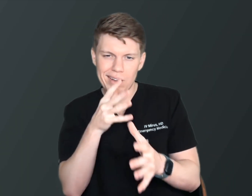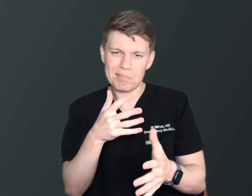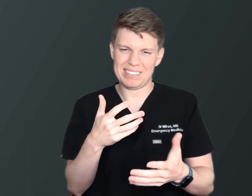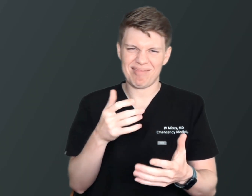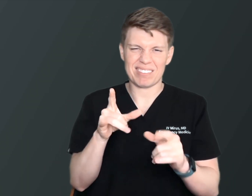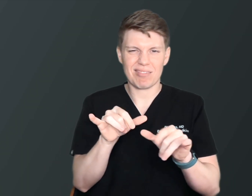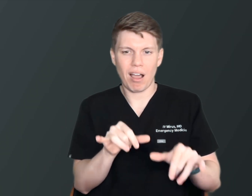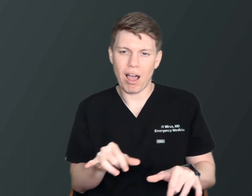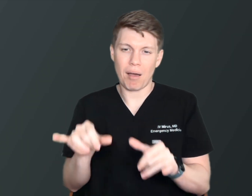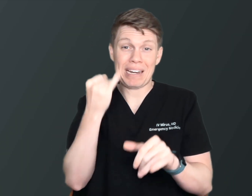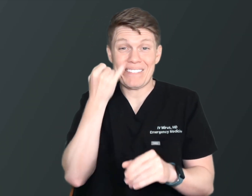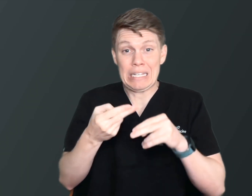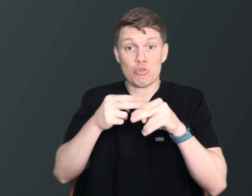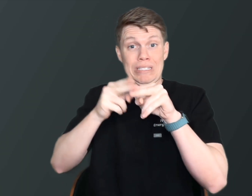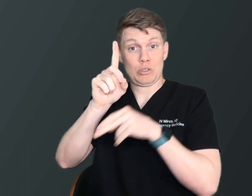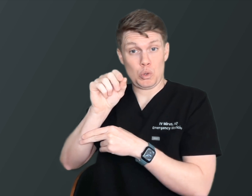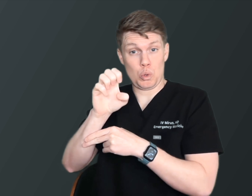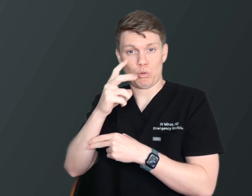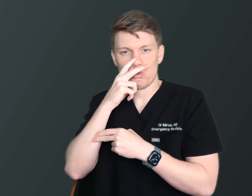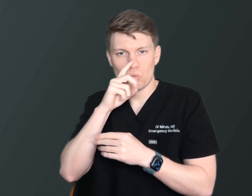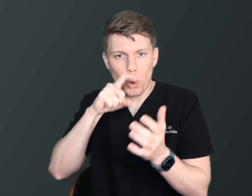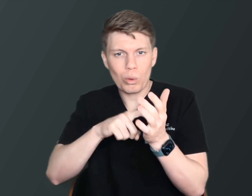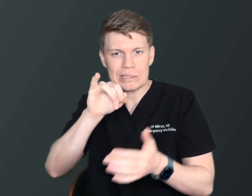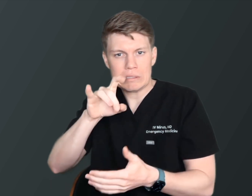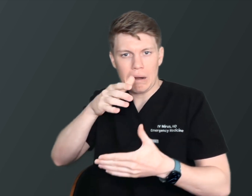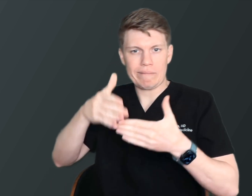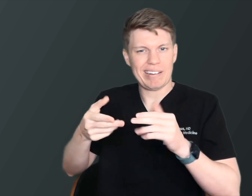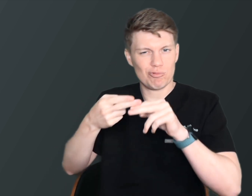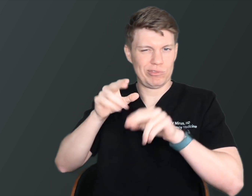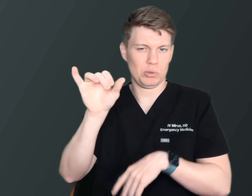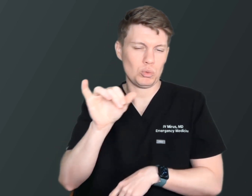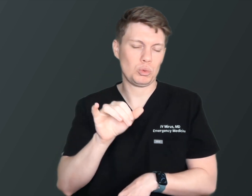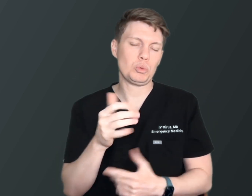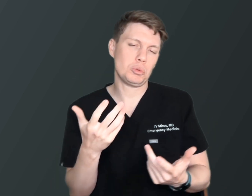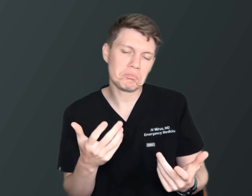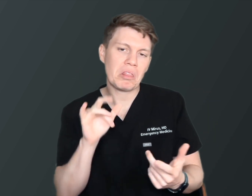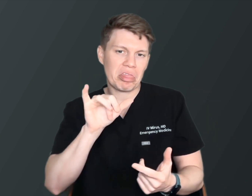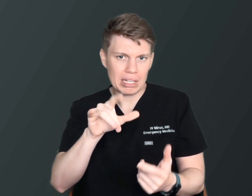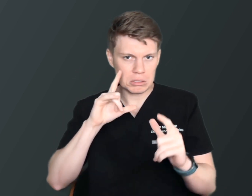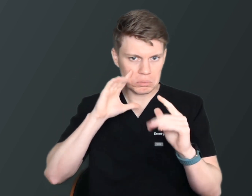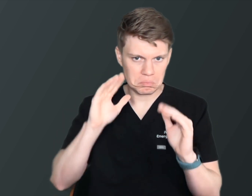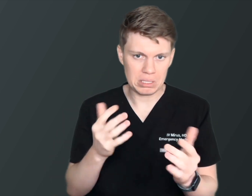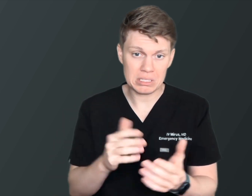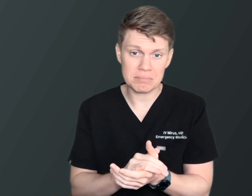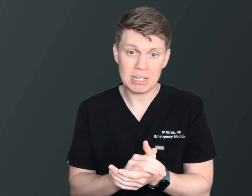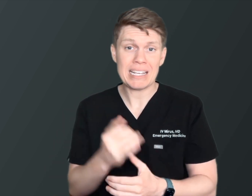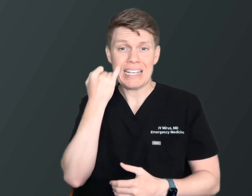vomiting, which is common with dose increases. That’s expected.